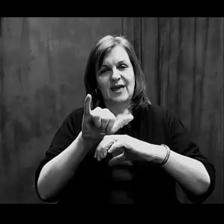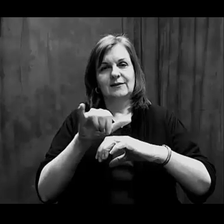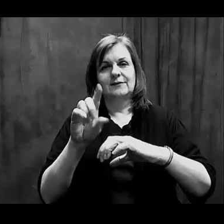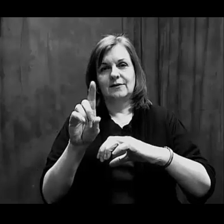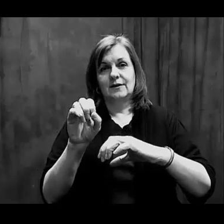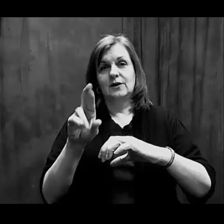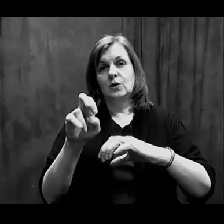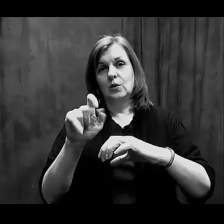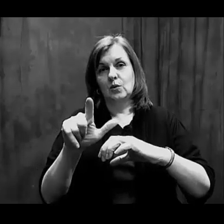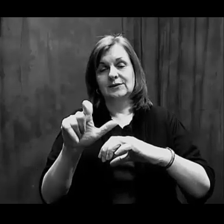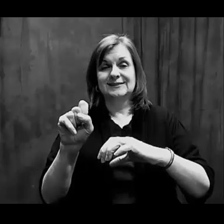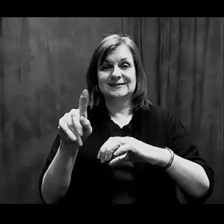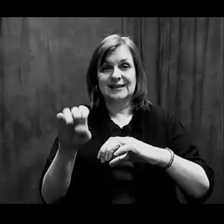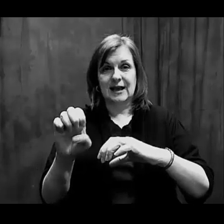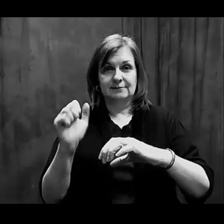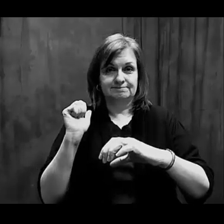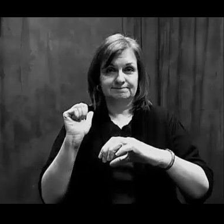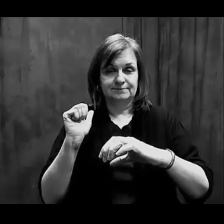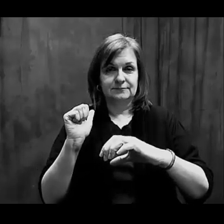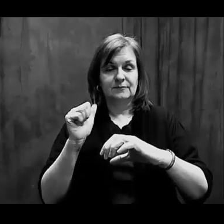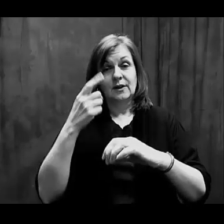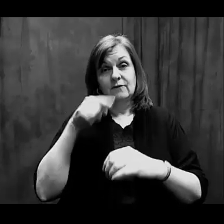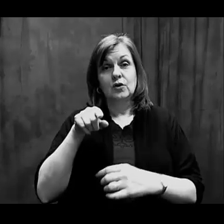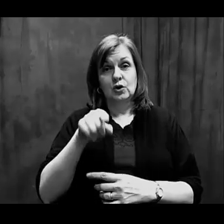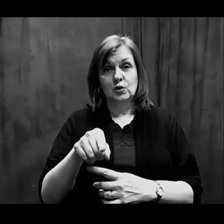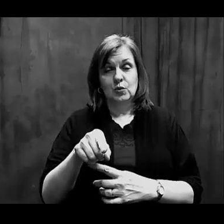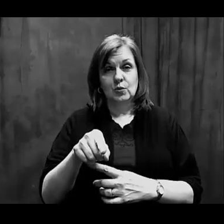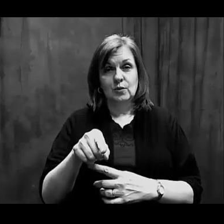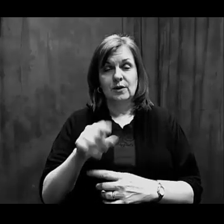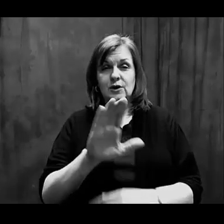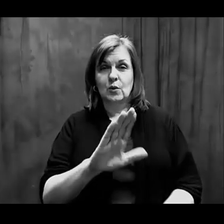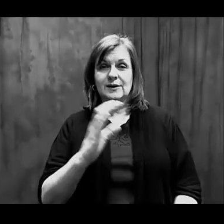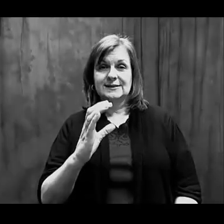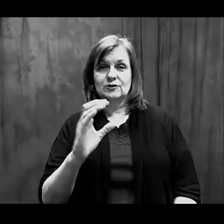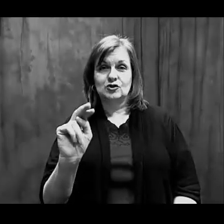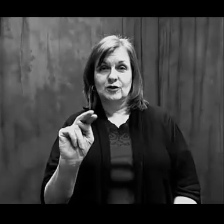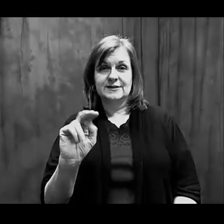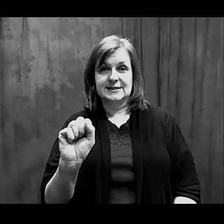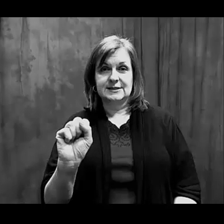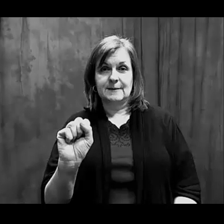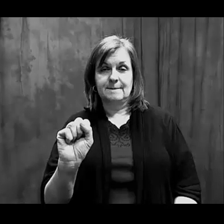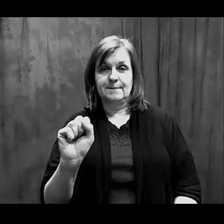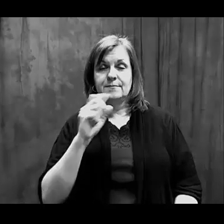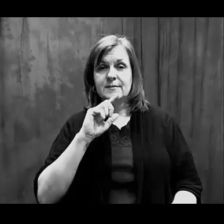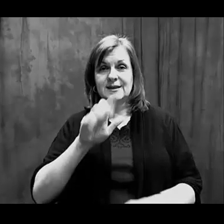side for you -- your central nervous system